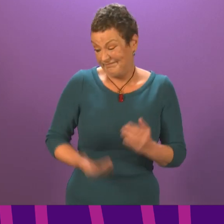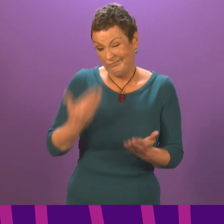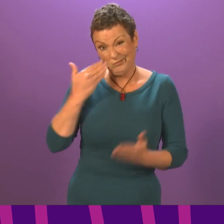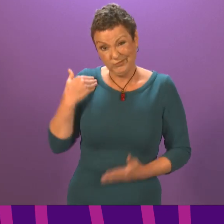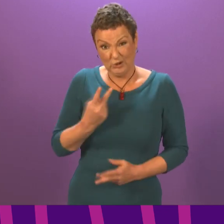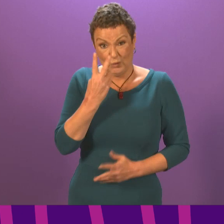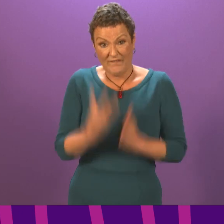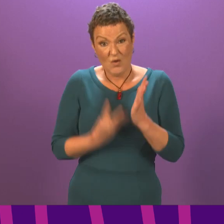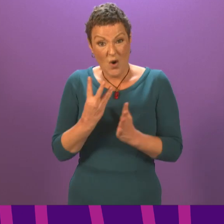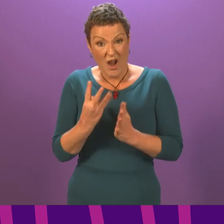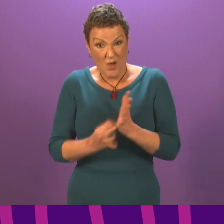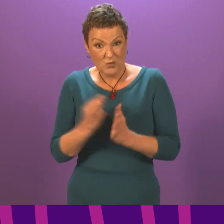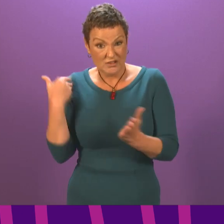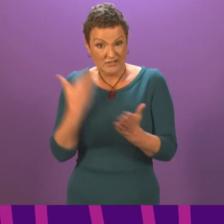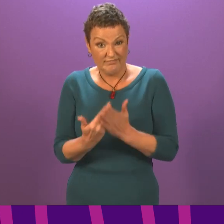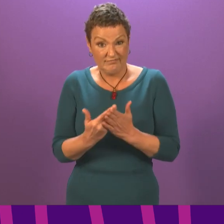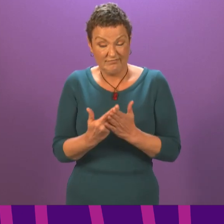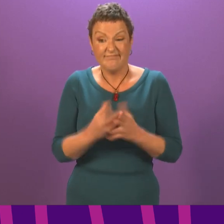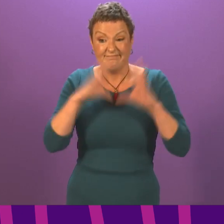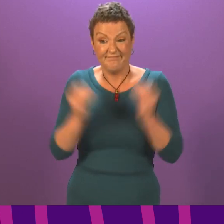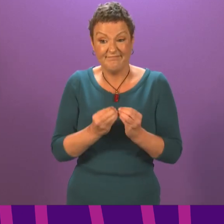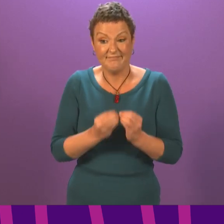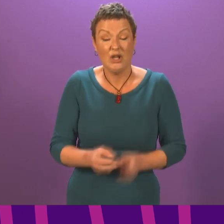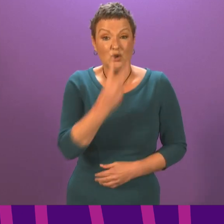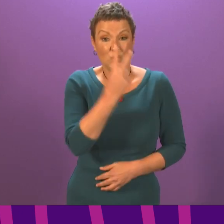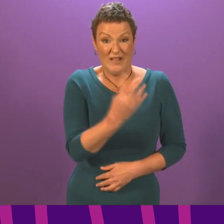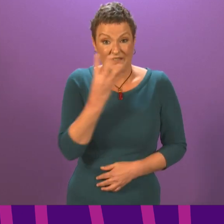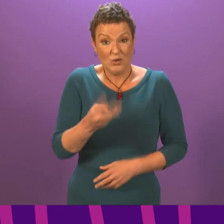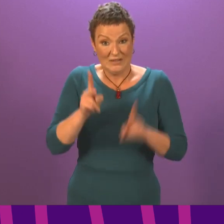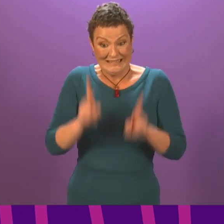further 24 deaths have been registered of patients who first tested positive for Covid